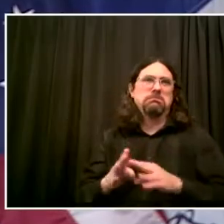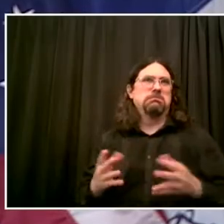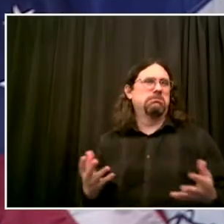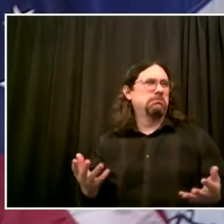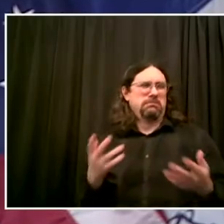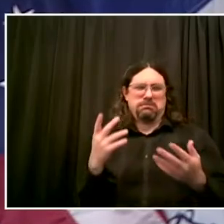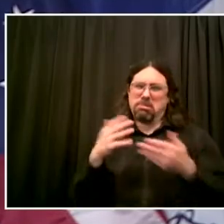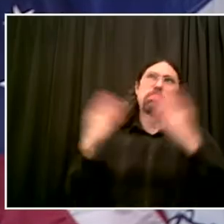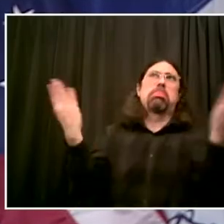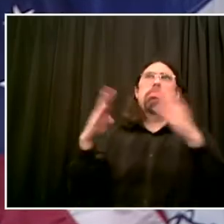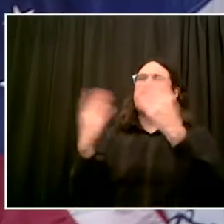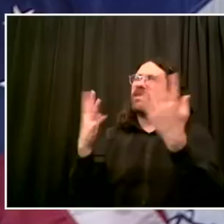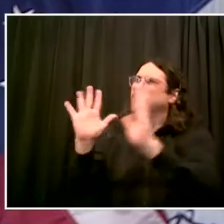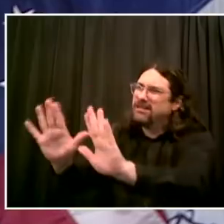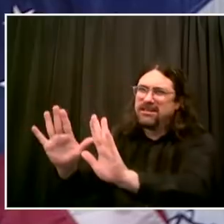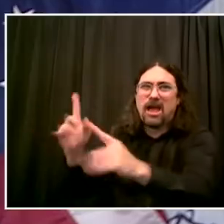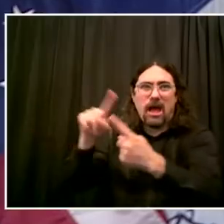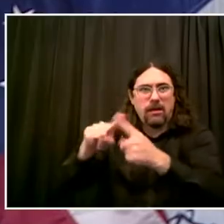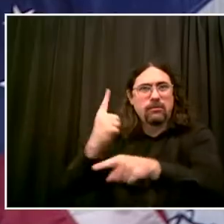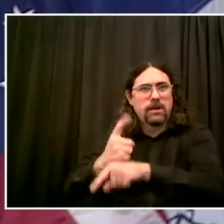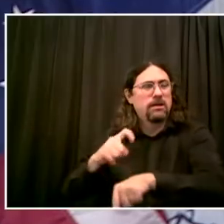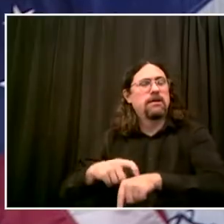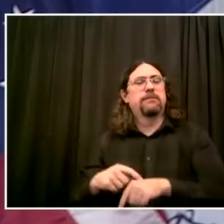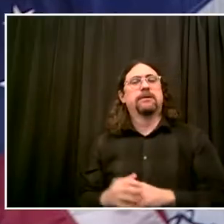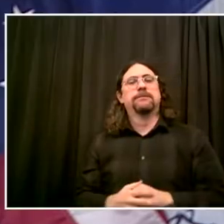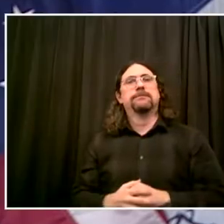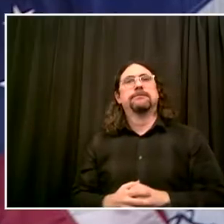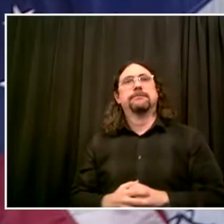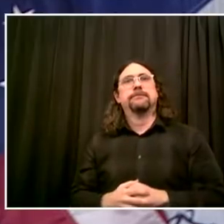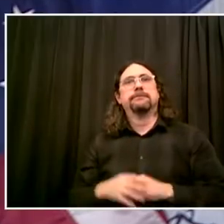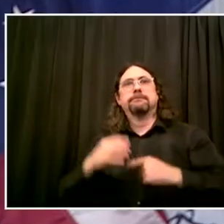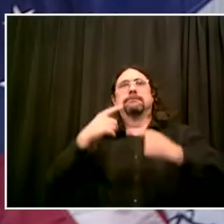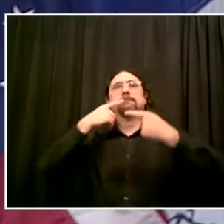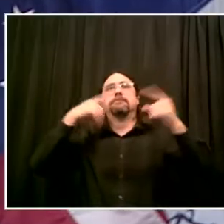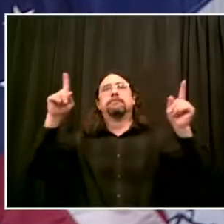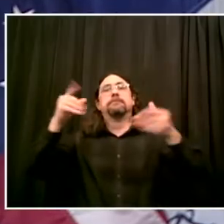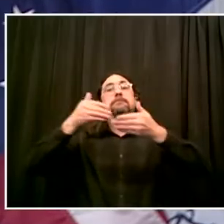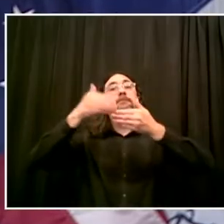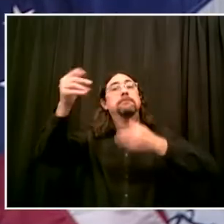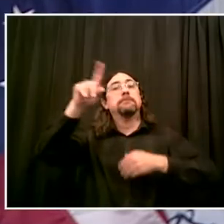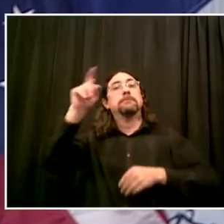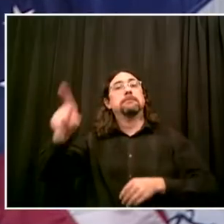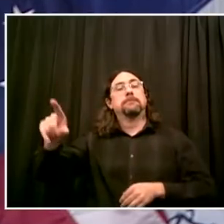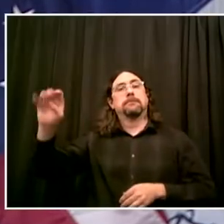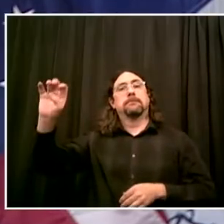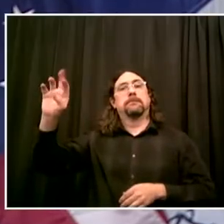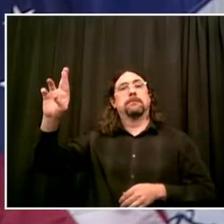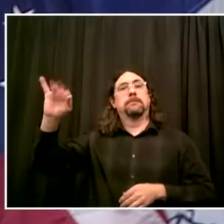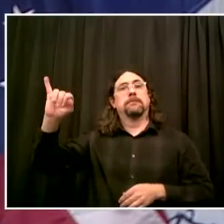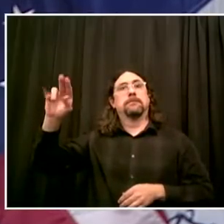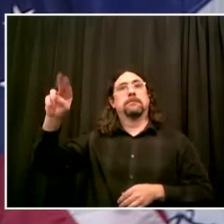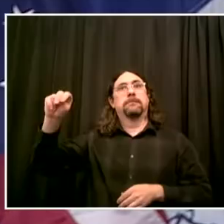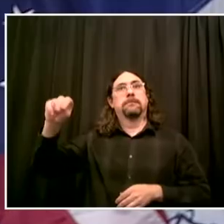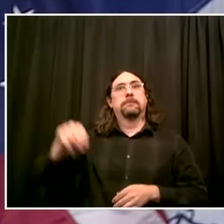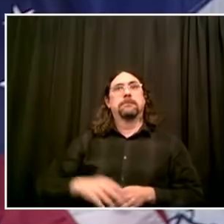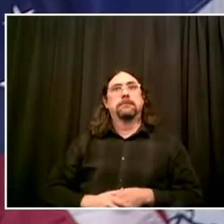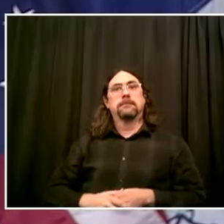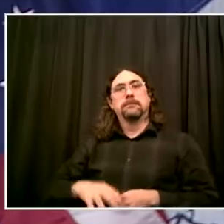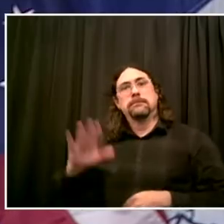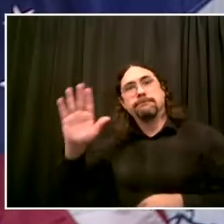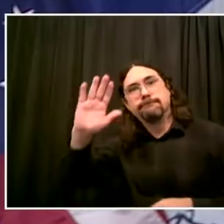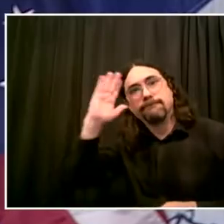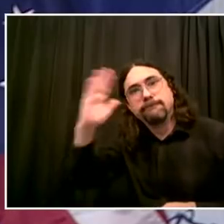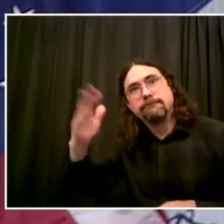THE NEXT IS